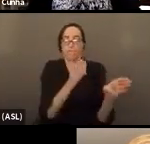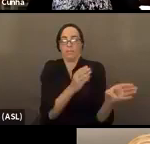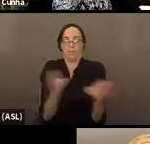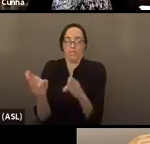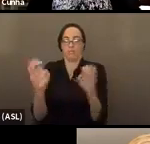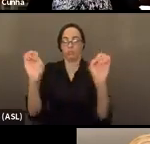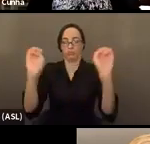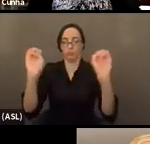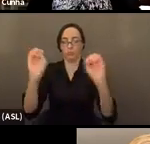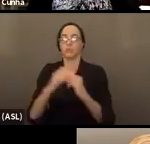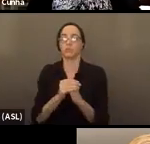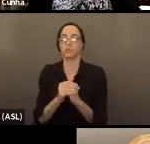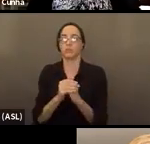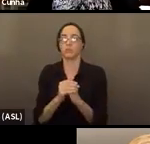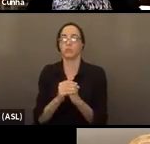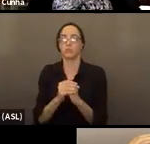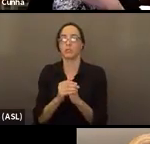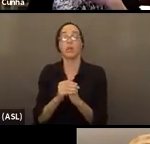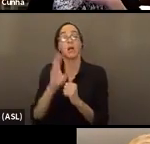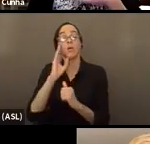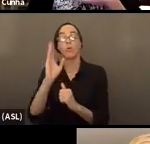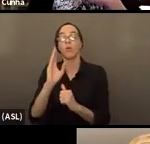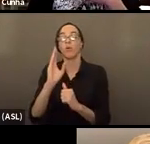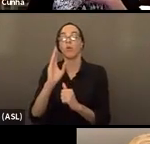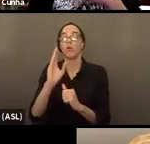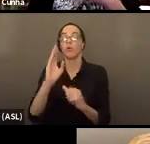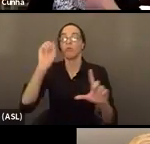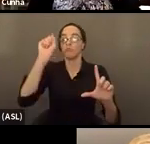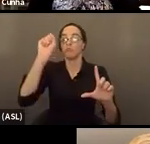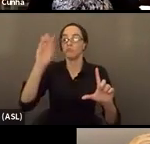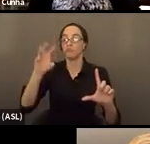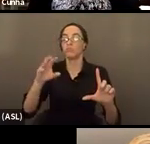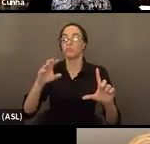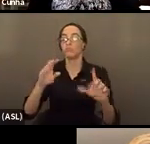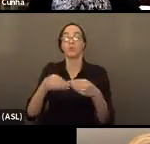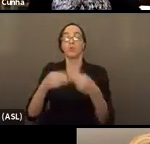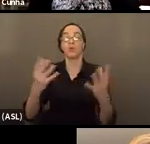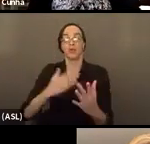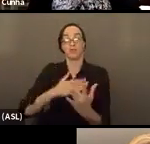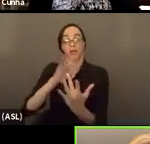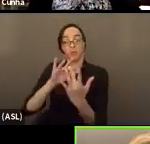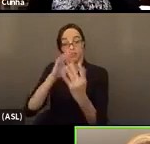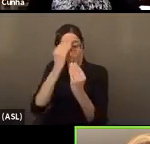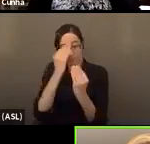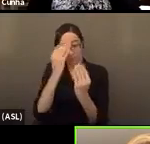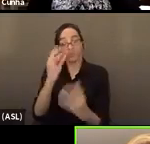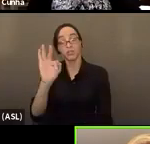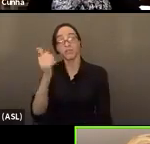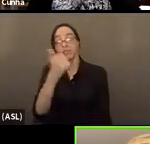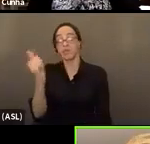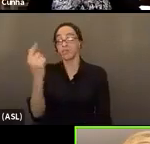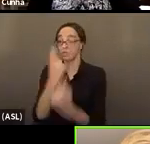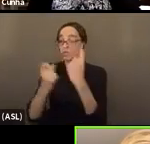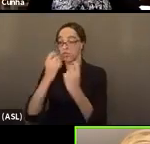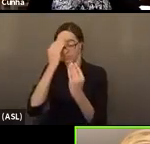and please if anyone has any questions let me know well i i think i keep hearing that